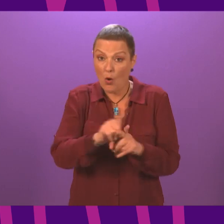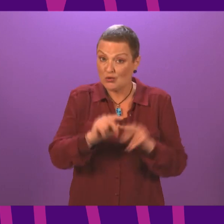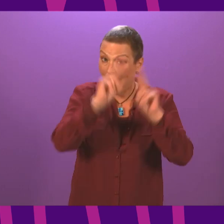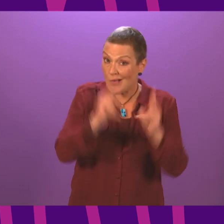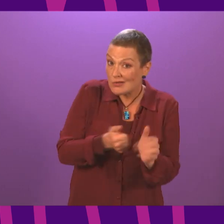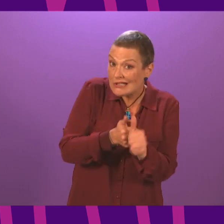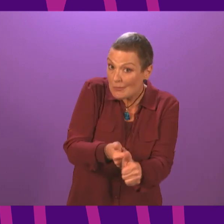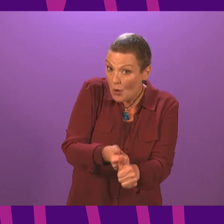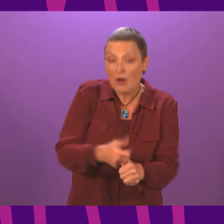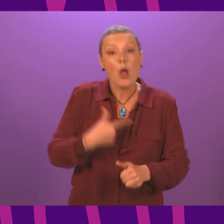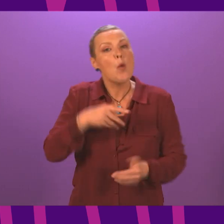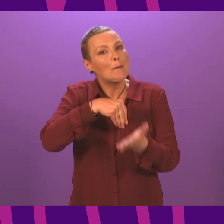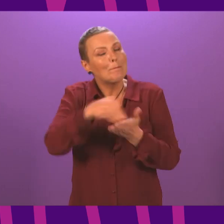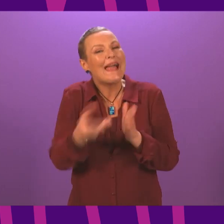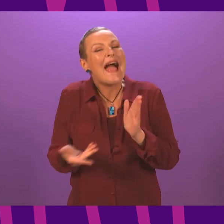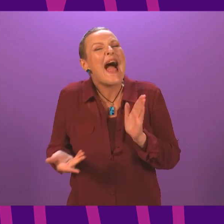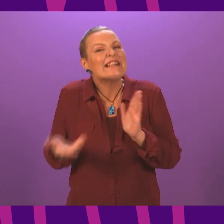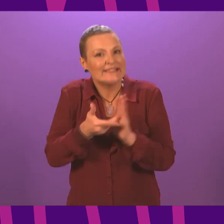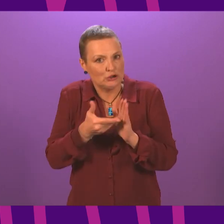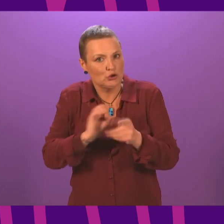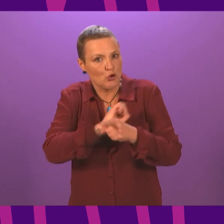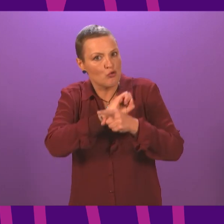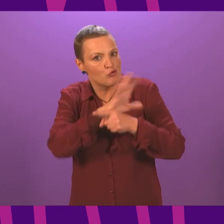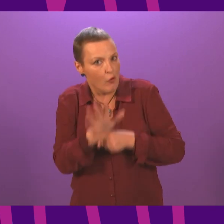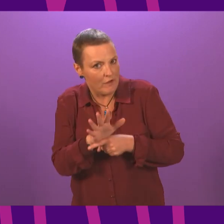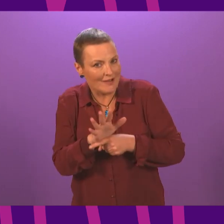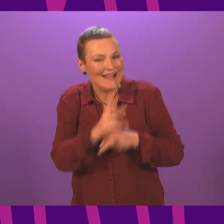We paid an additional coronavirus carers allowance supplement in June, which provided